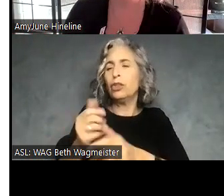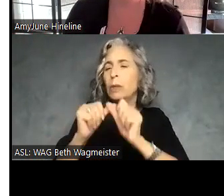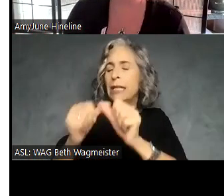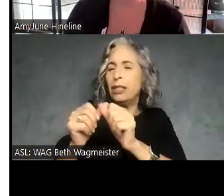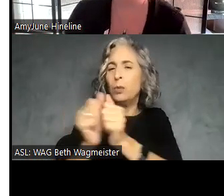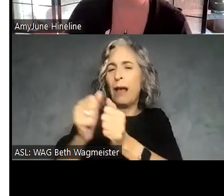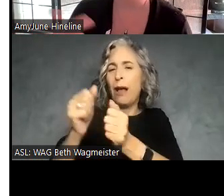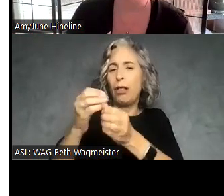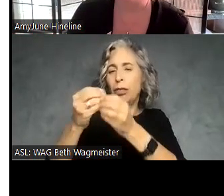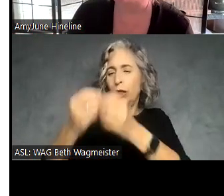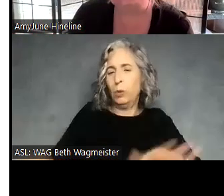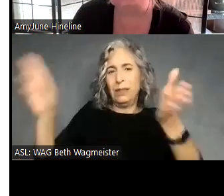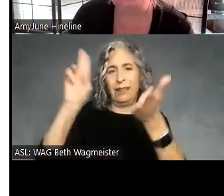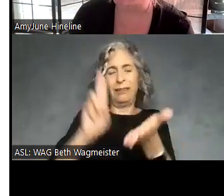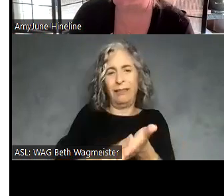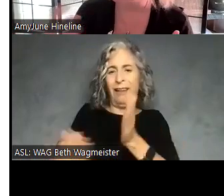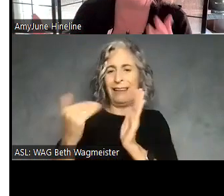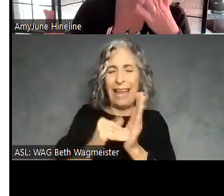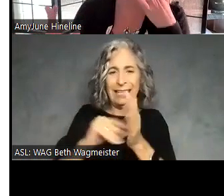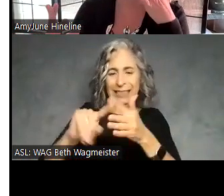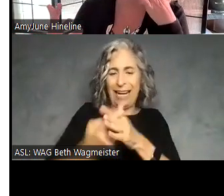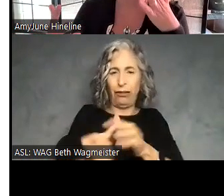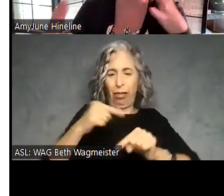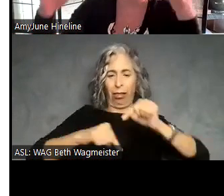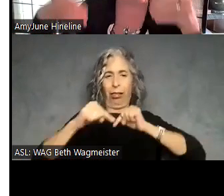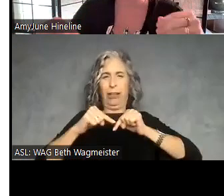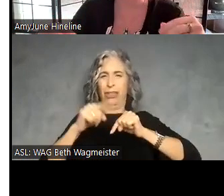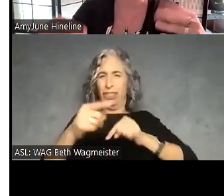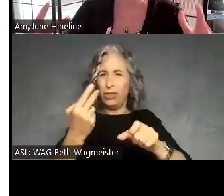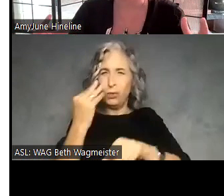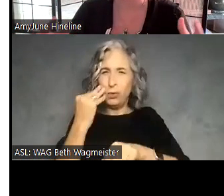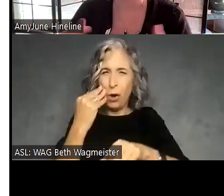So we want to make sure that our timing is adjustable or that there's no time limit.